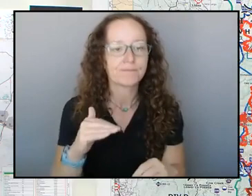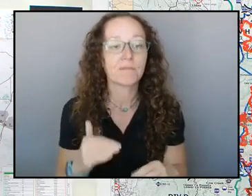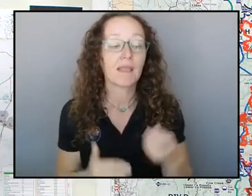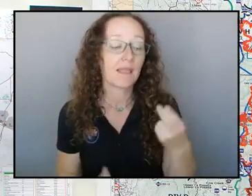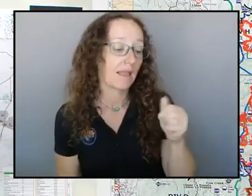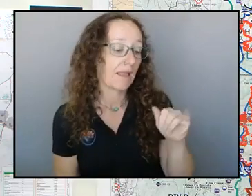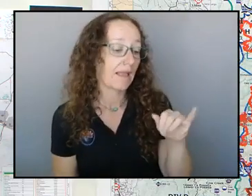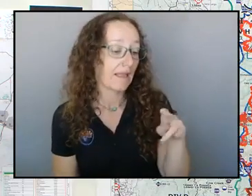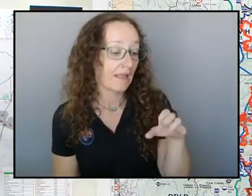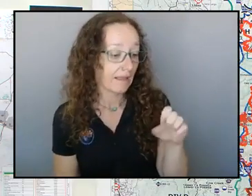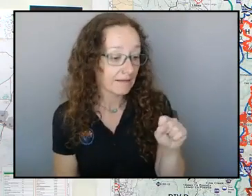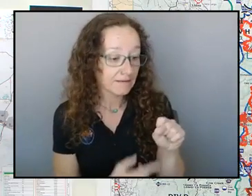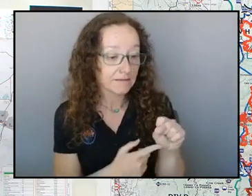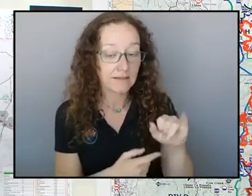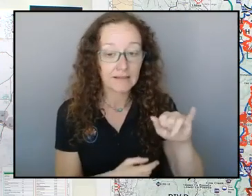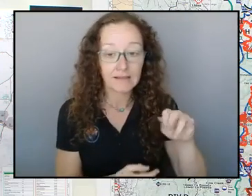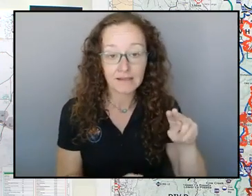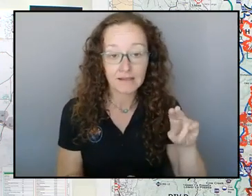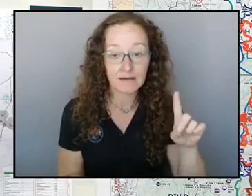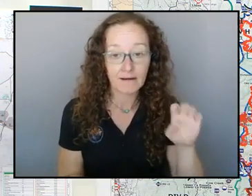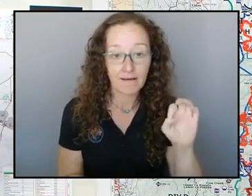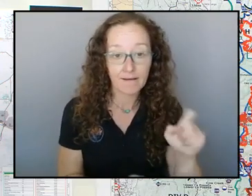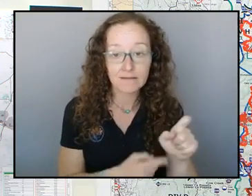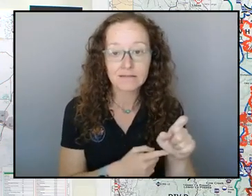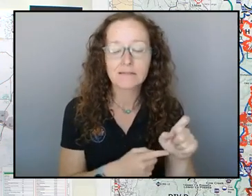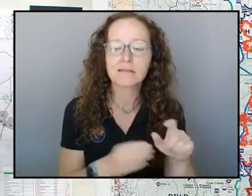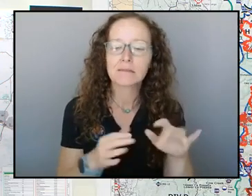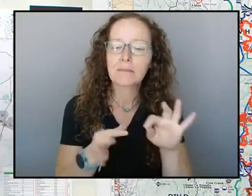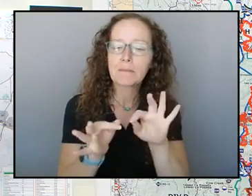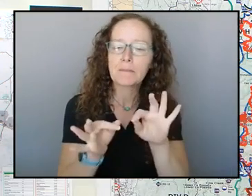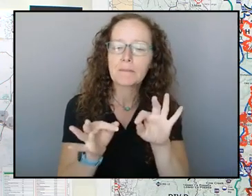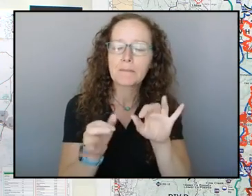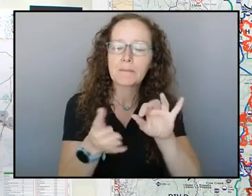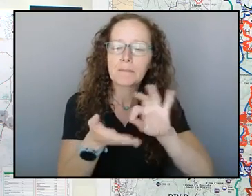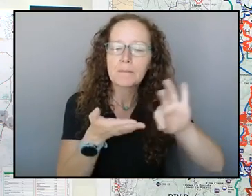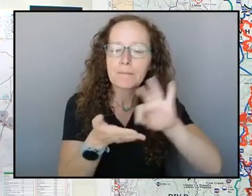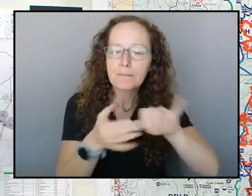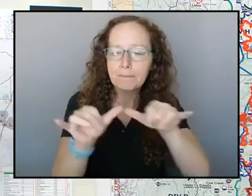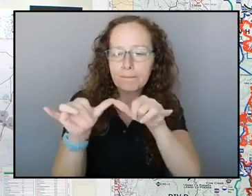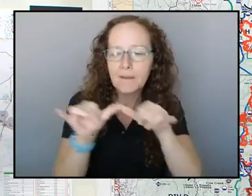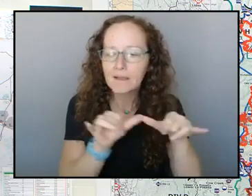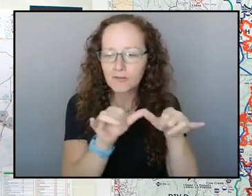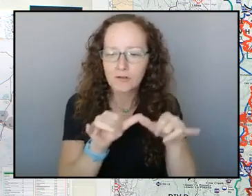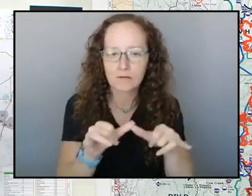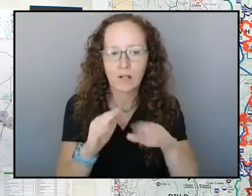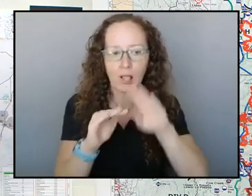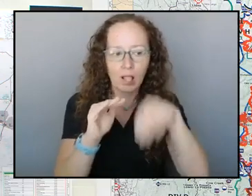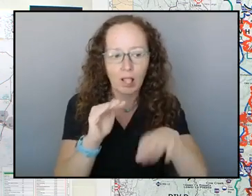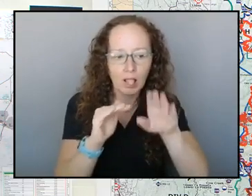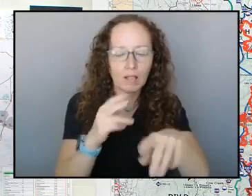already with the scouring out of that moisture we're back up to a 6 which is as high as it can go because we're going to